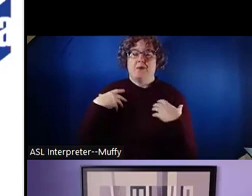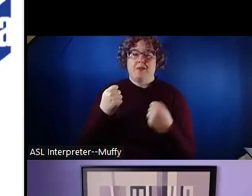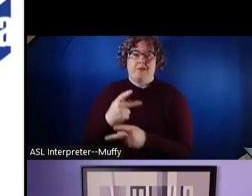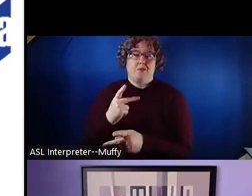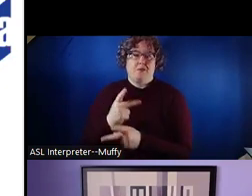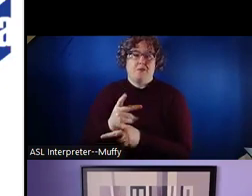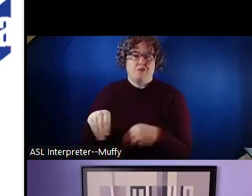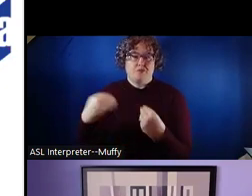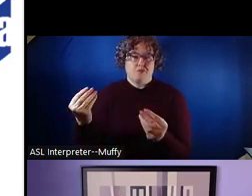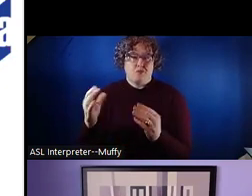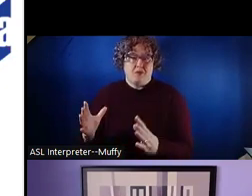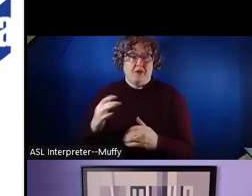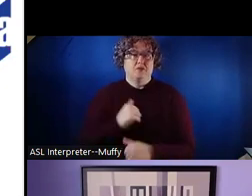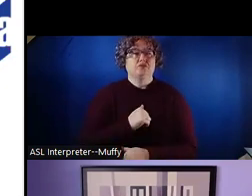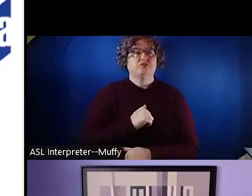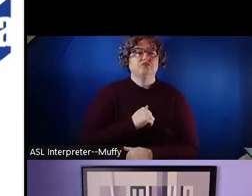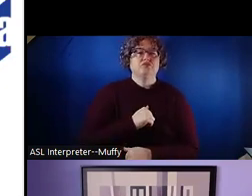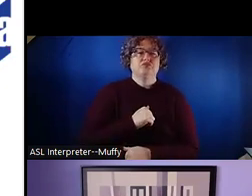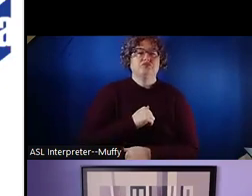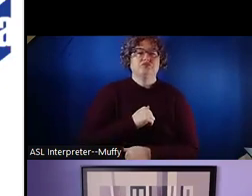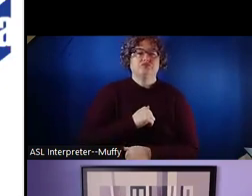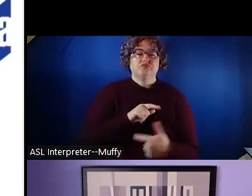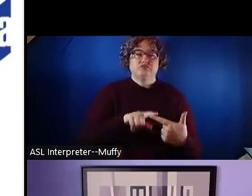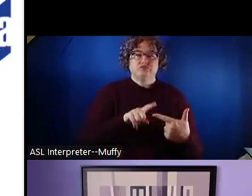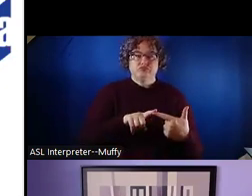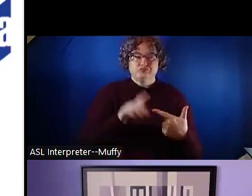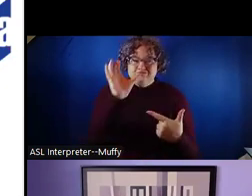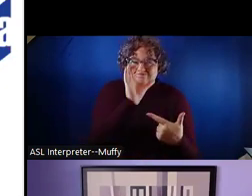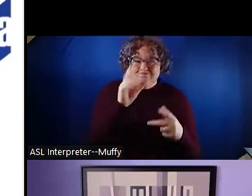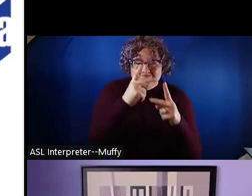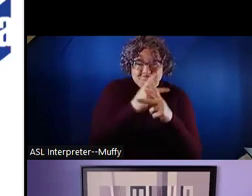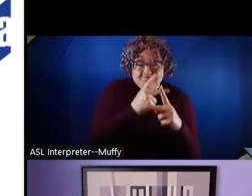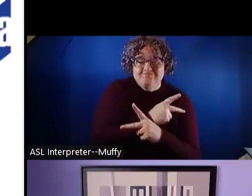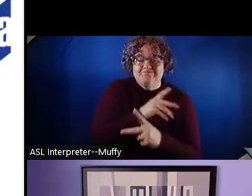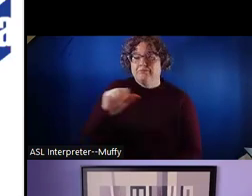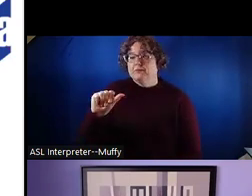Then we're gonna review and explore the ways that ableism and disability bias show up